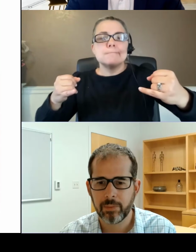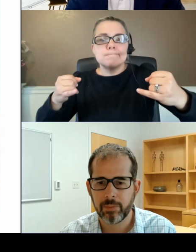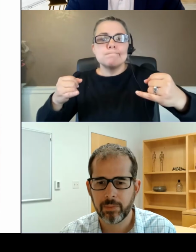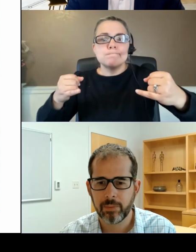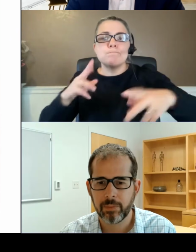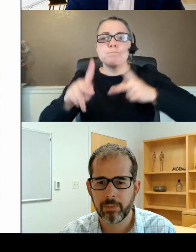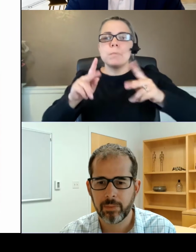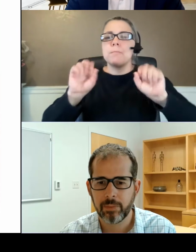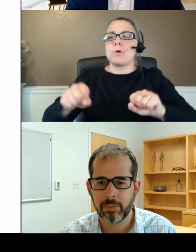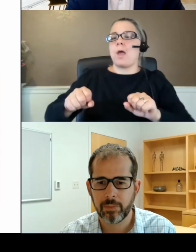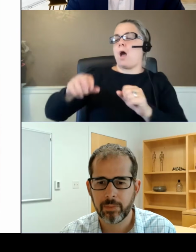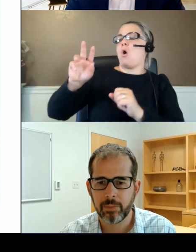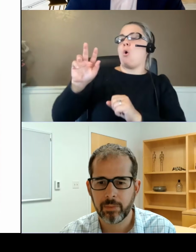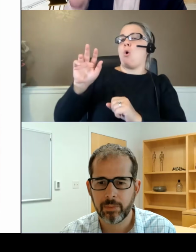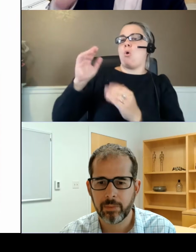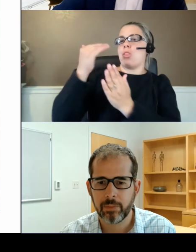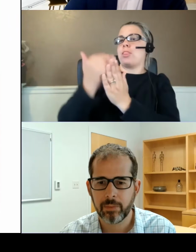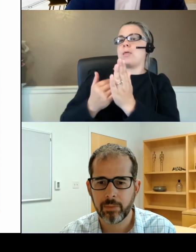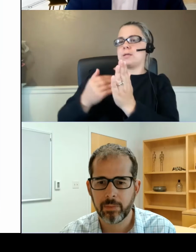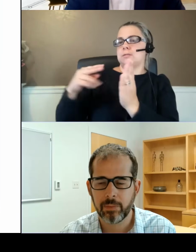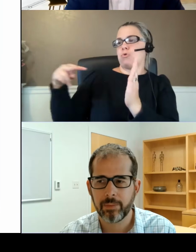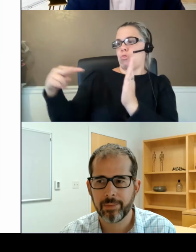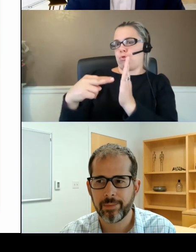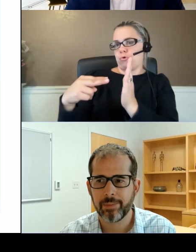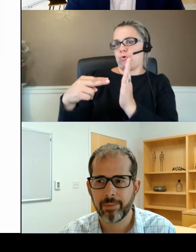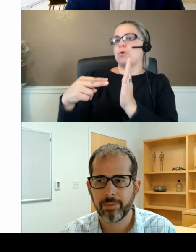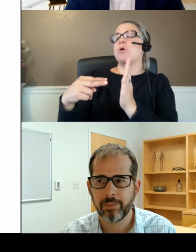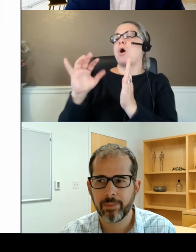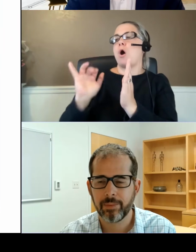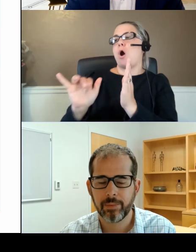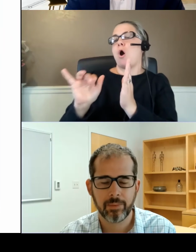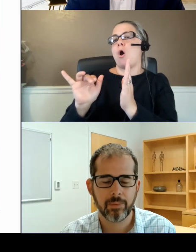this let me upvote, you know, and say plus one that's affecting me, and get it more attention